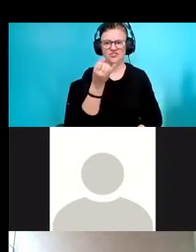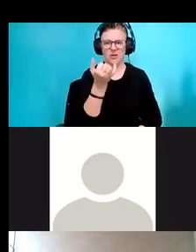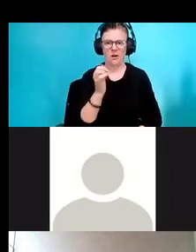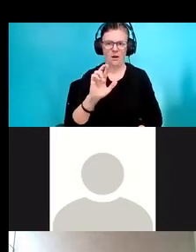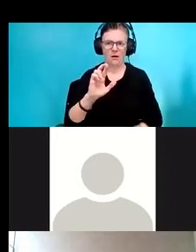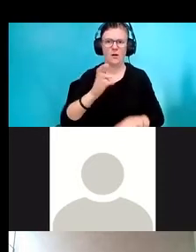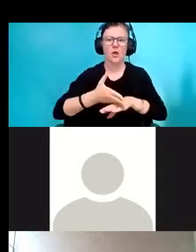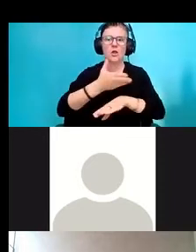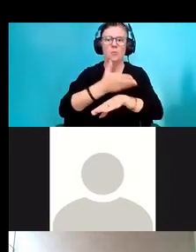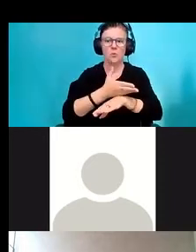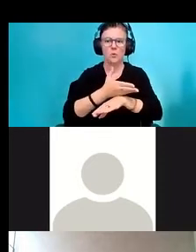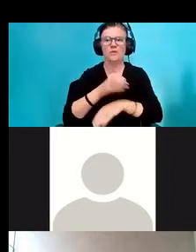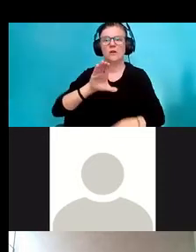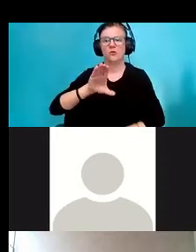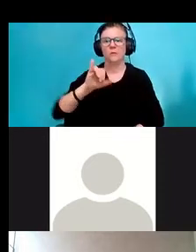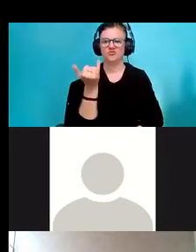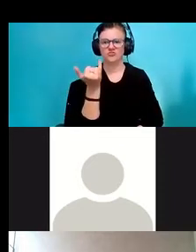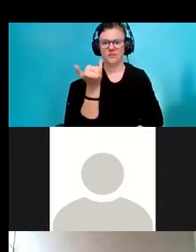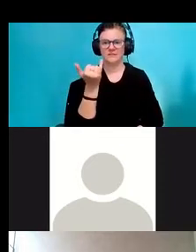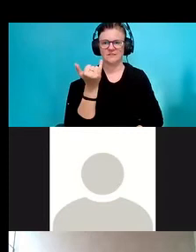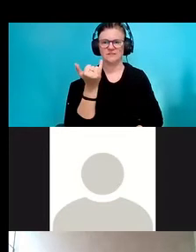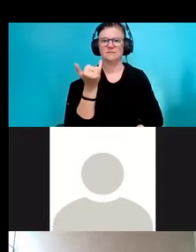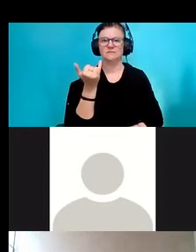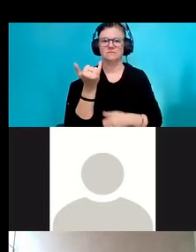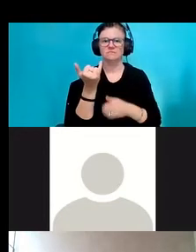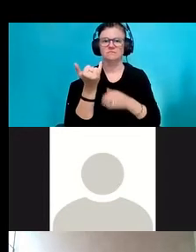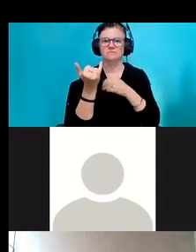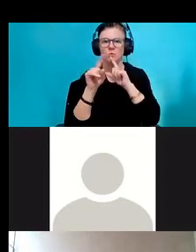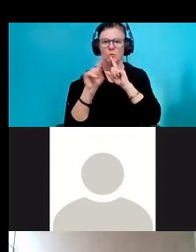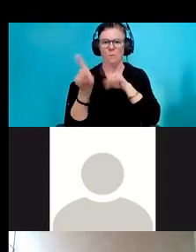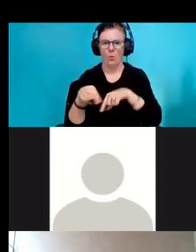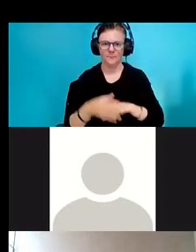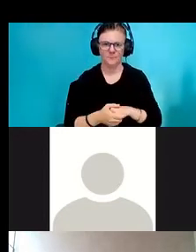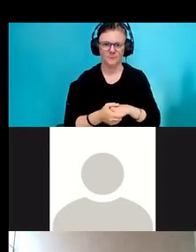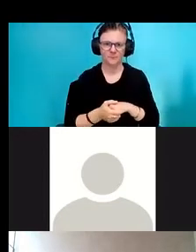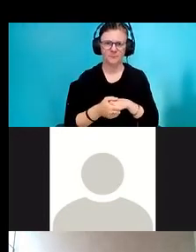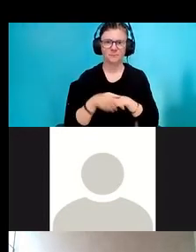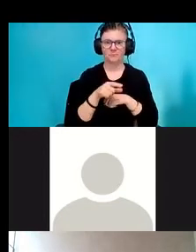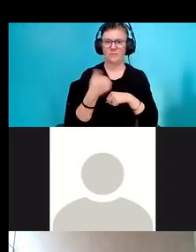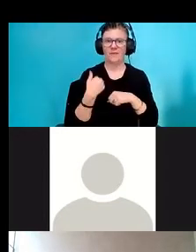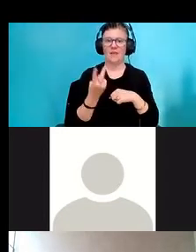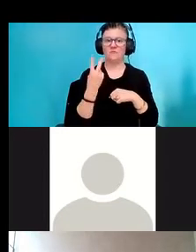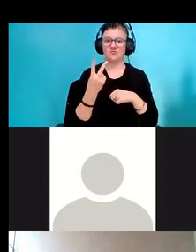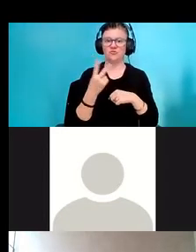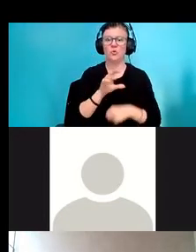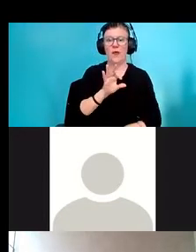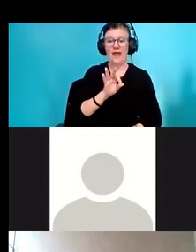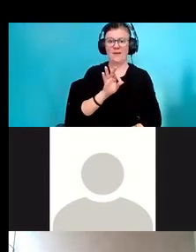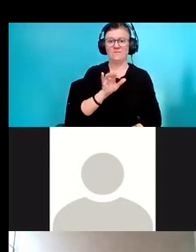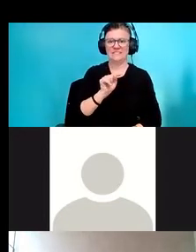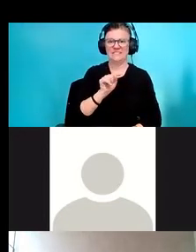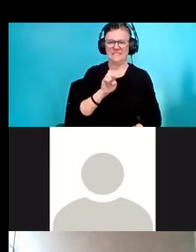On their progress report, this grantee reported two FTEs, or two staff positions funded,